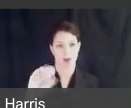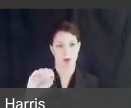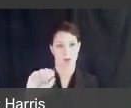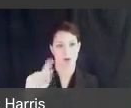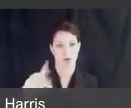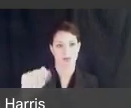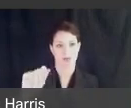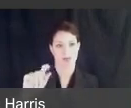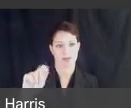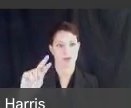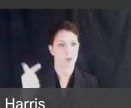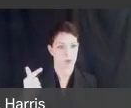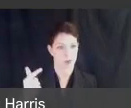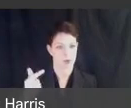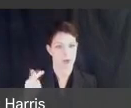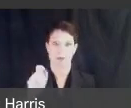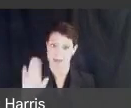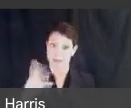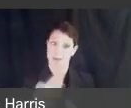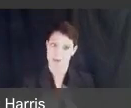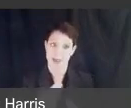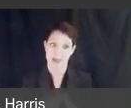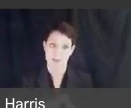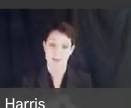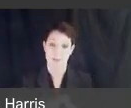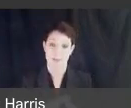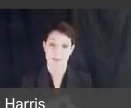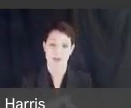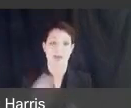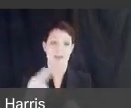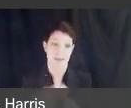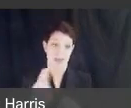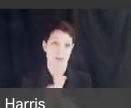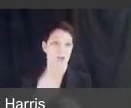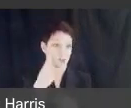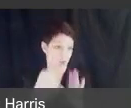and we do need their name, the name that they used to register, the email